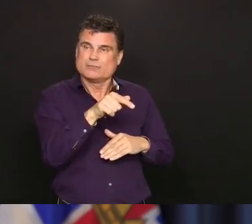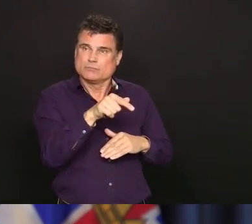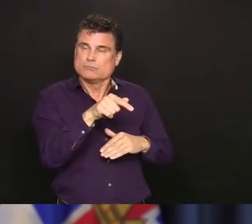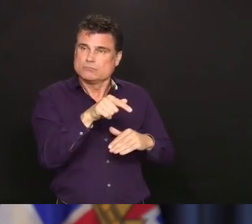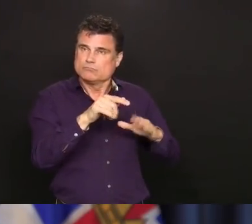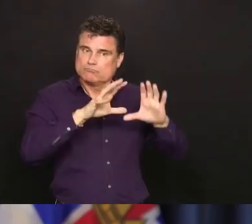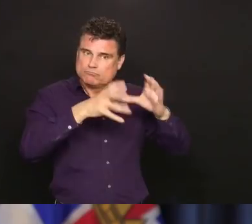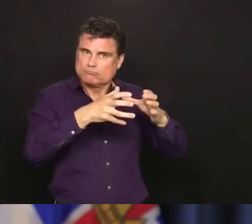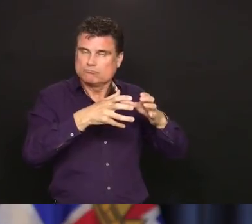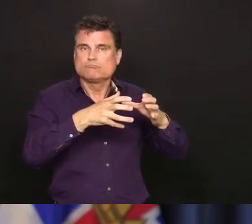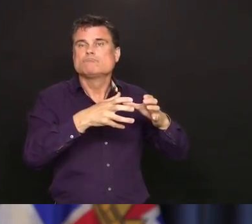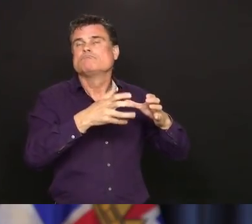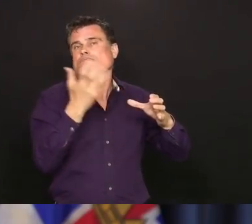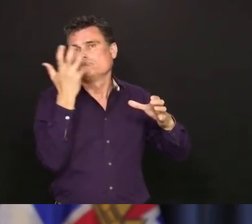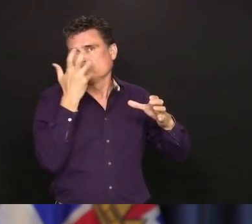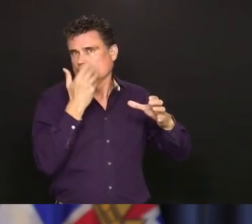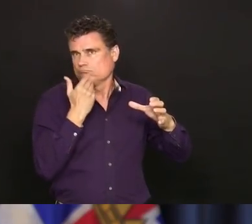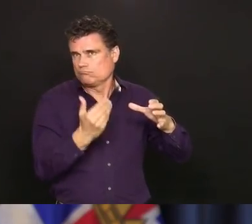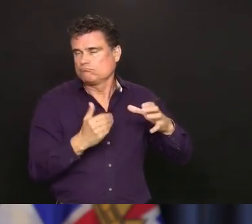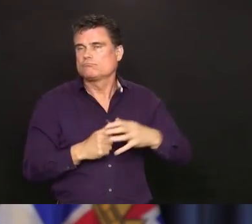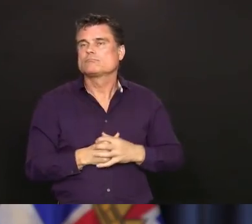hosted about 8,000 people at